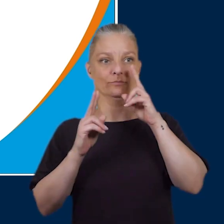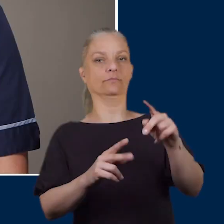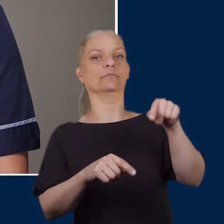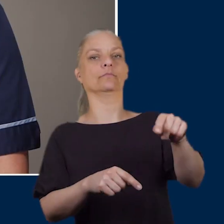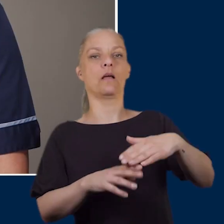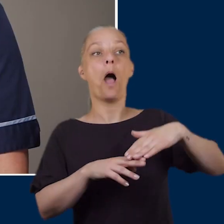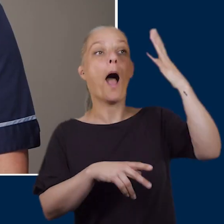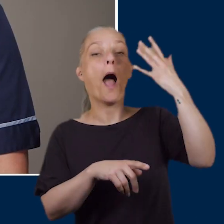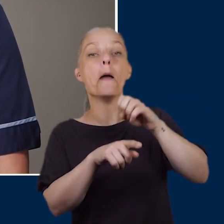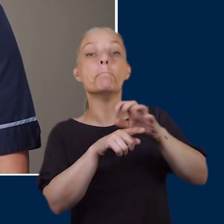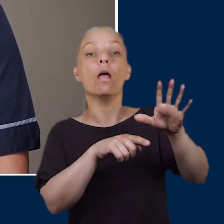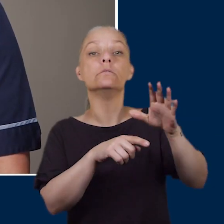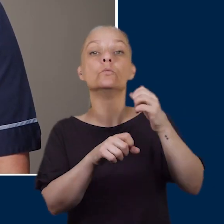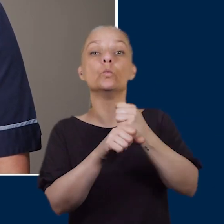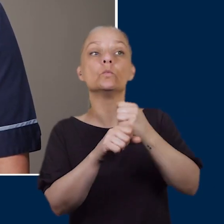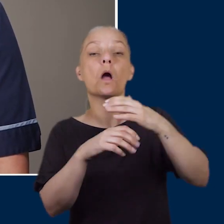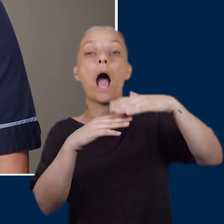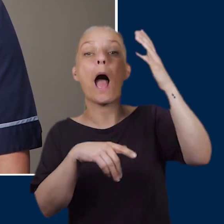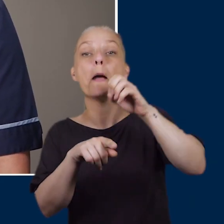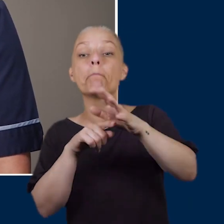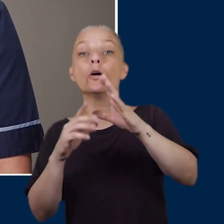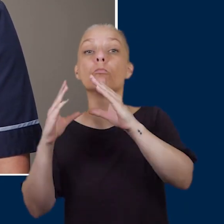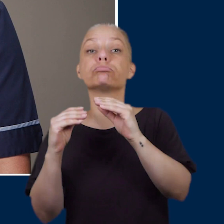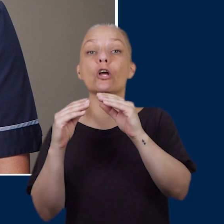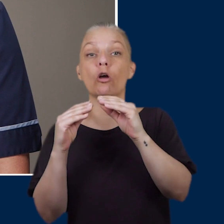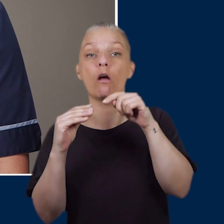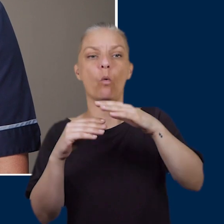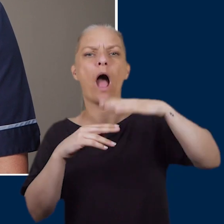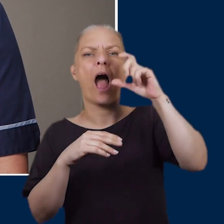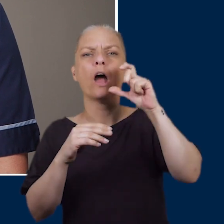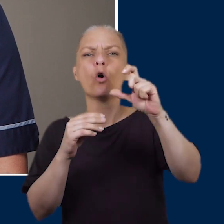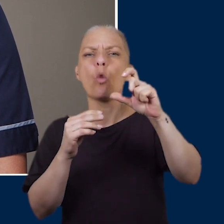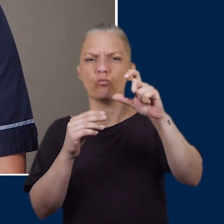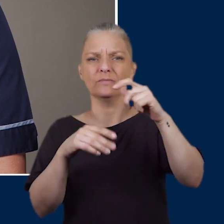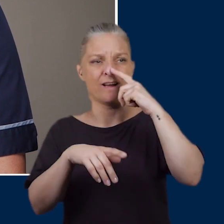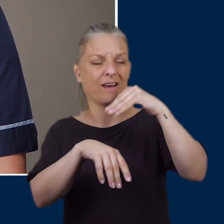You can see now how having high blood glucose, high blood pressure and high cholesterol can